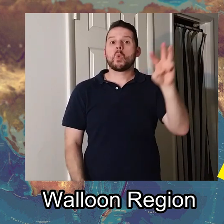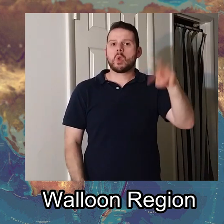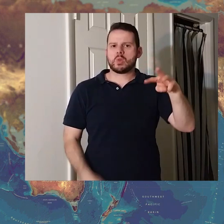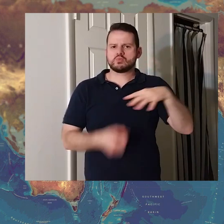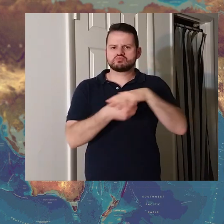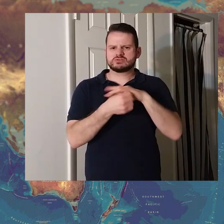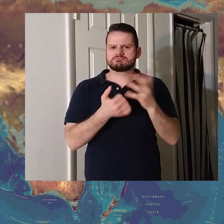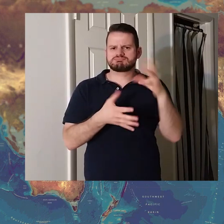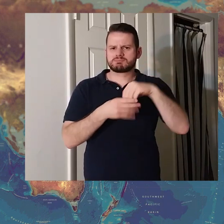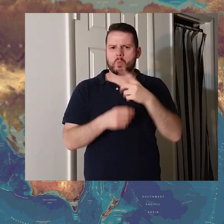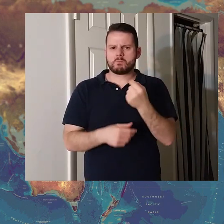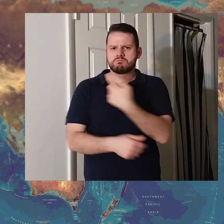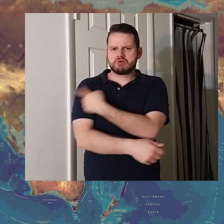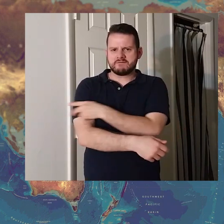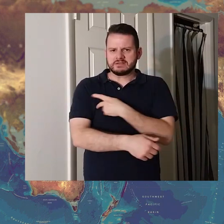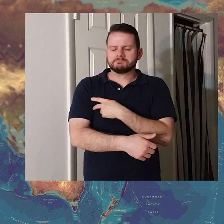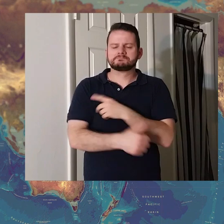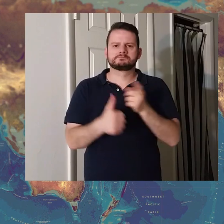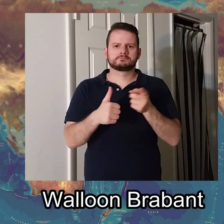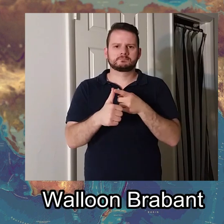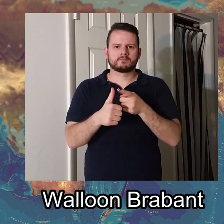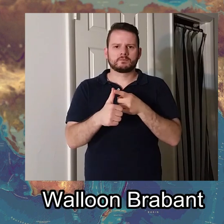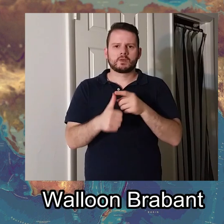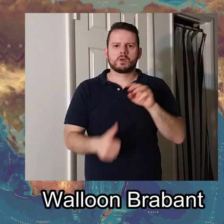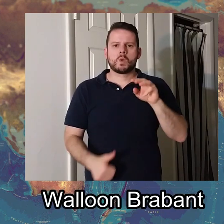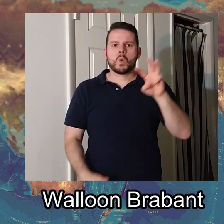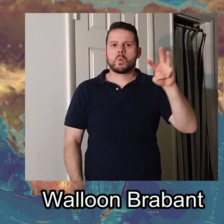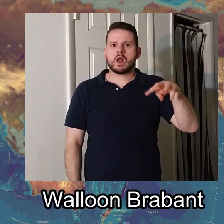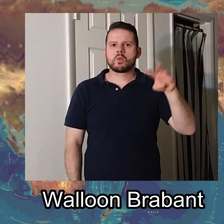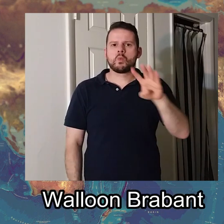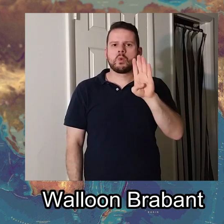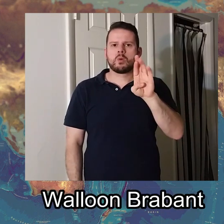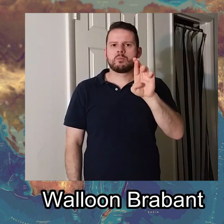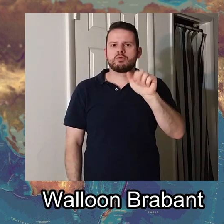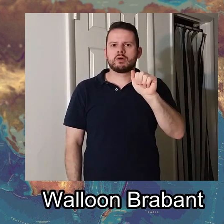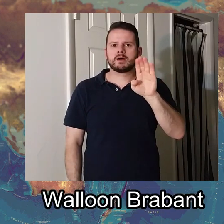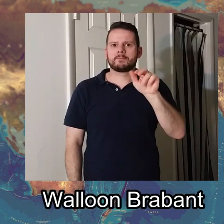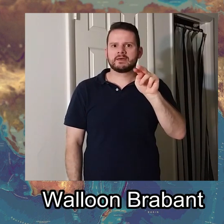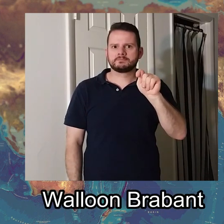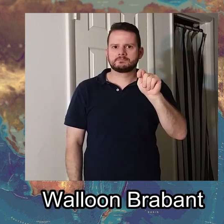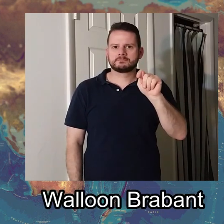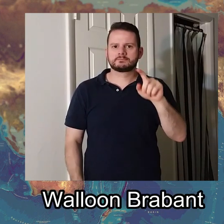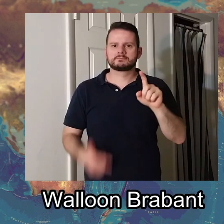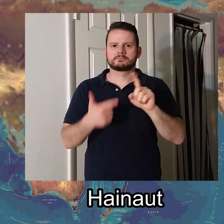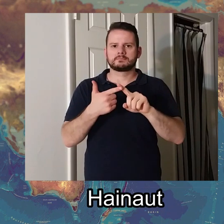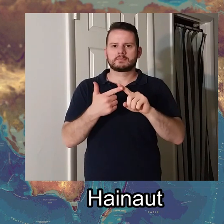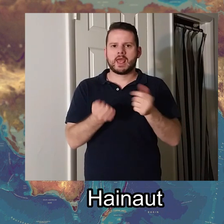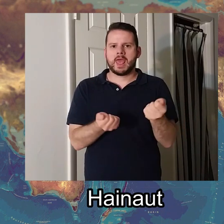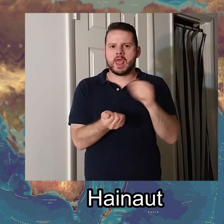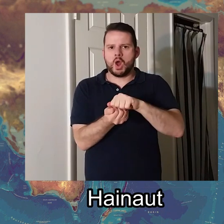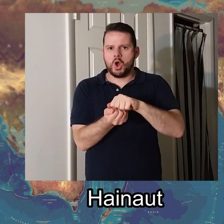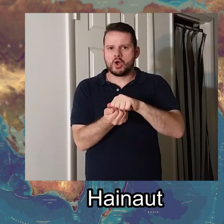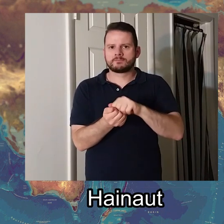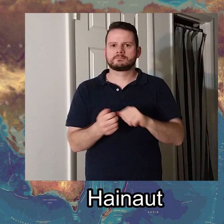The Walloon region contains those provinces: Walloon Brabant Hainaut